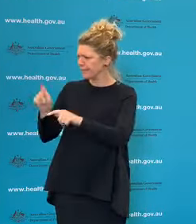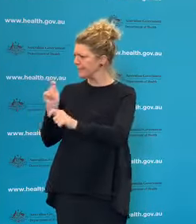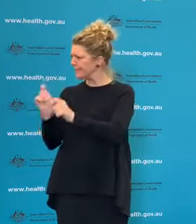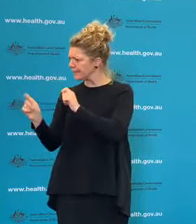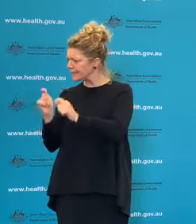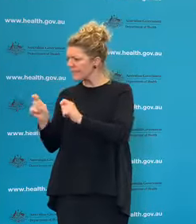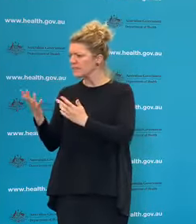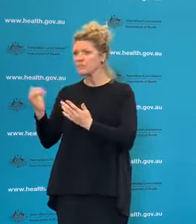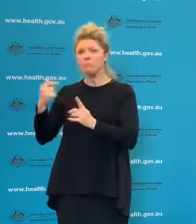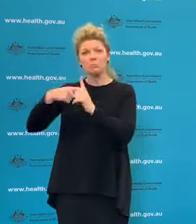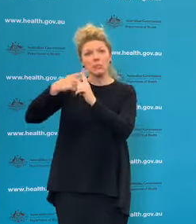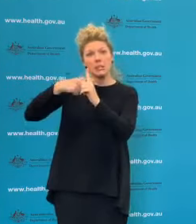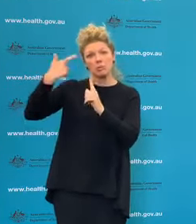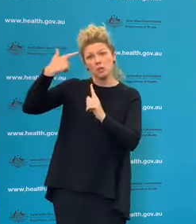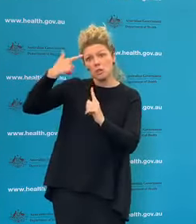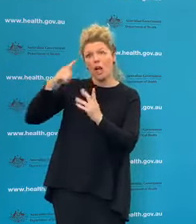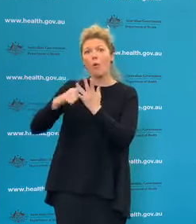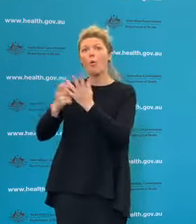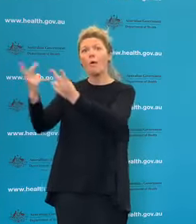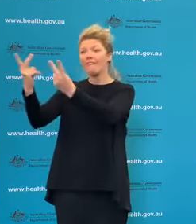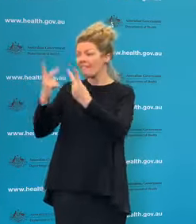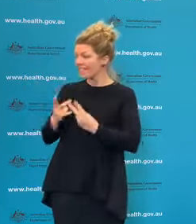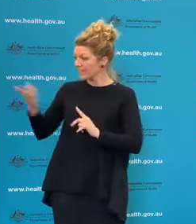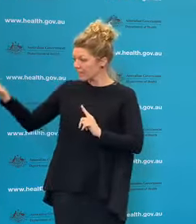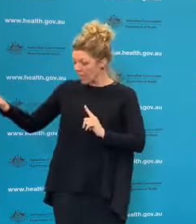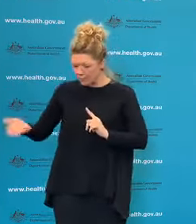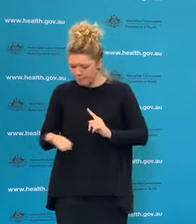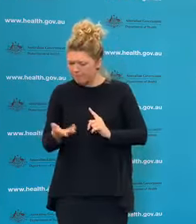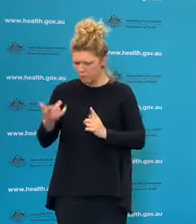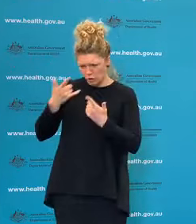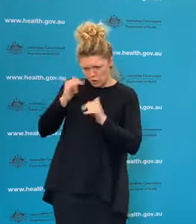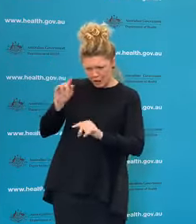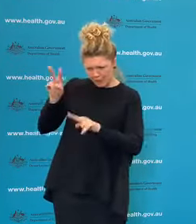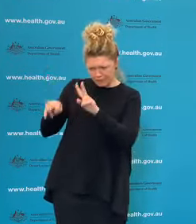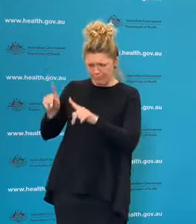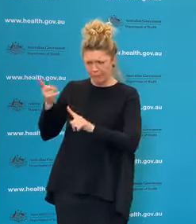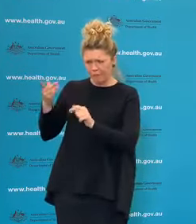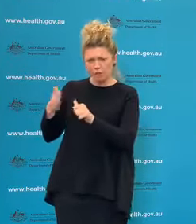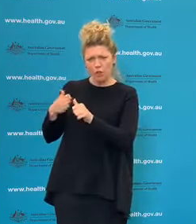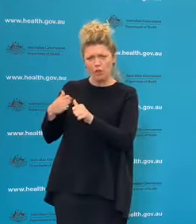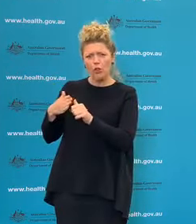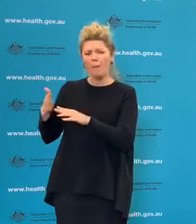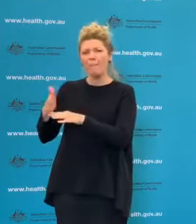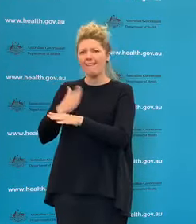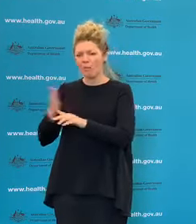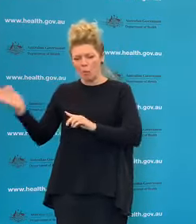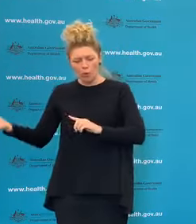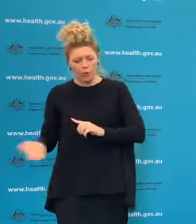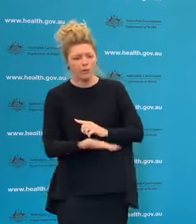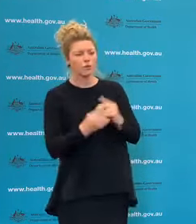ensure that we create the safest environment we possibly can for those most vulnerable people in these facilities.